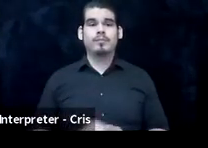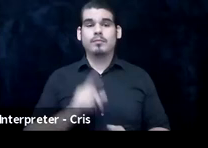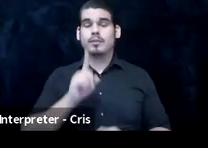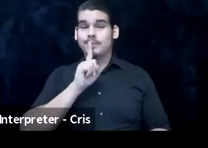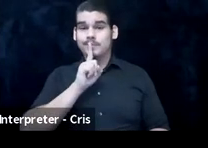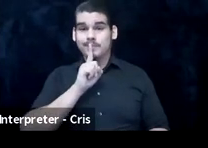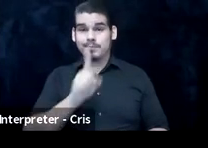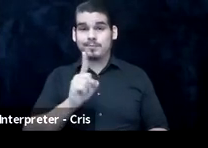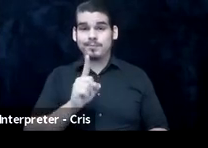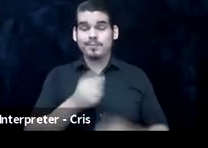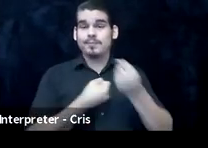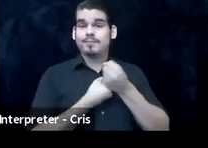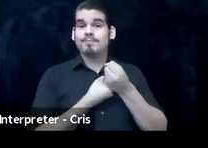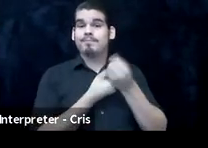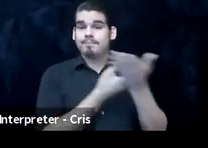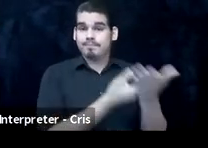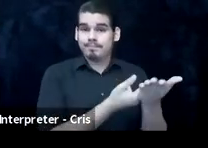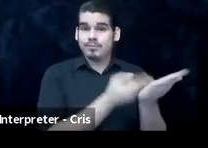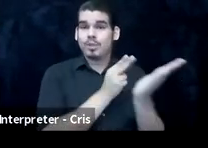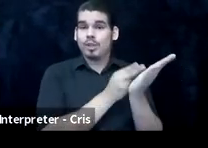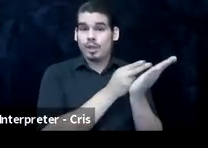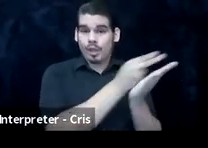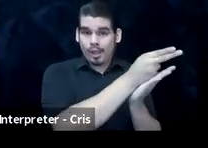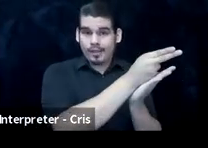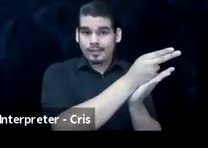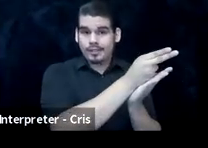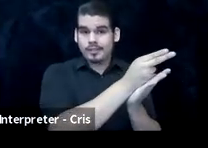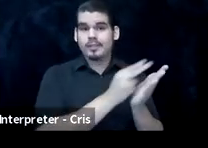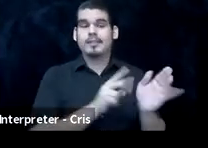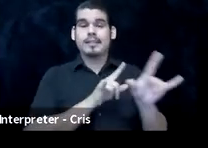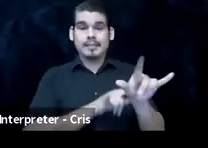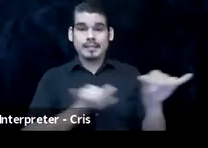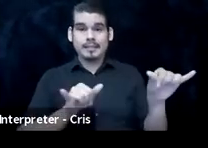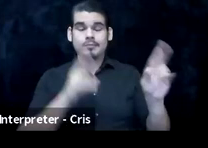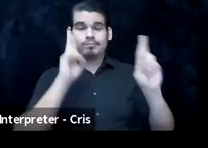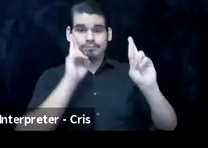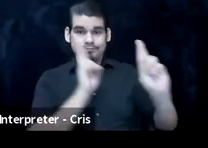RAD Region II: Respect is a two way street, so you respect the person, as well as the other person respecting you and be honest with.